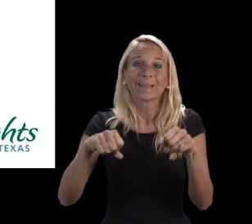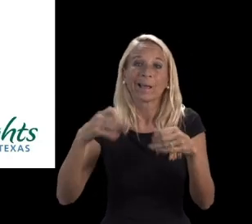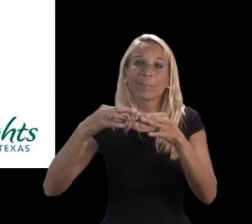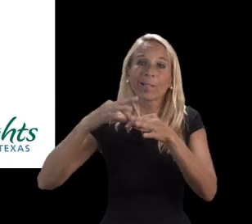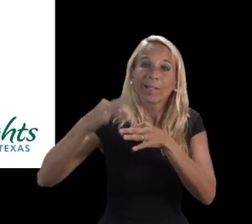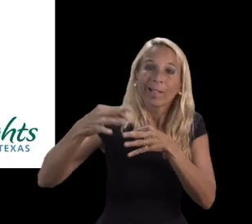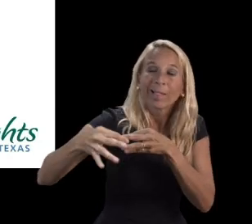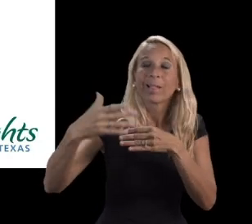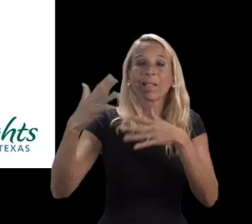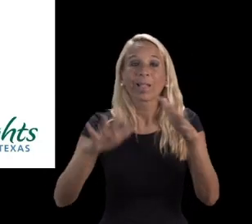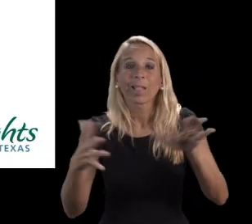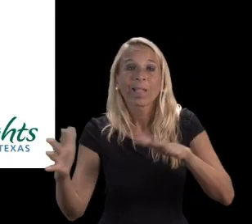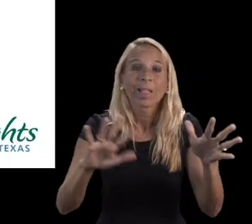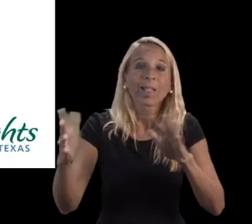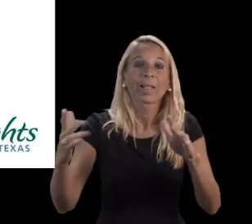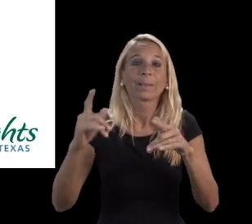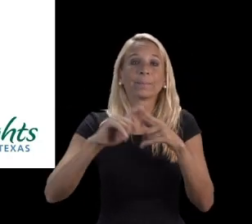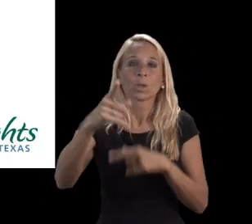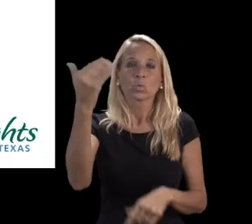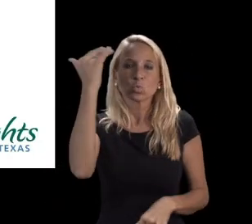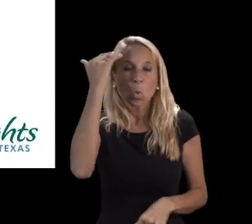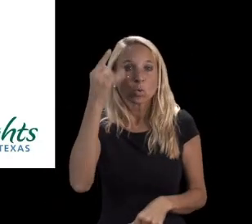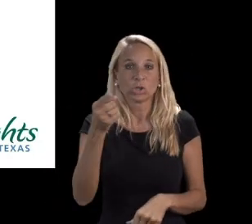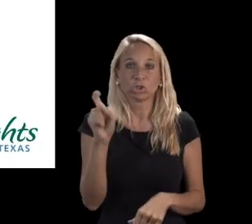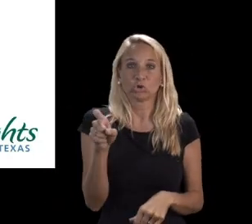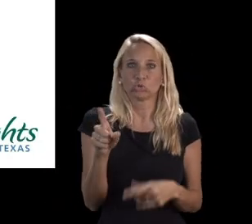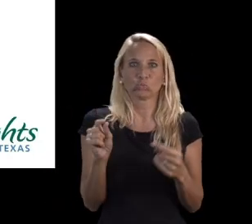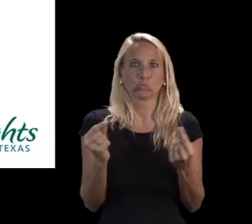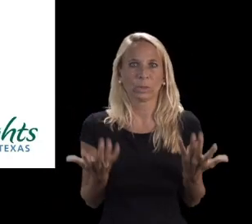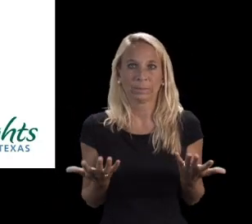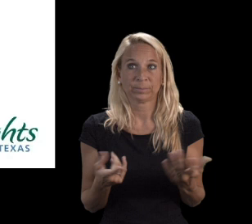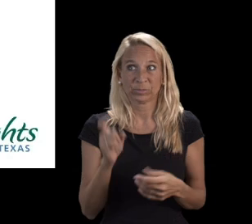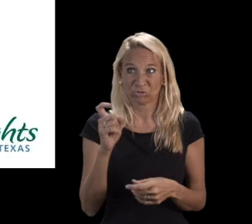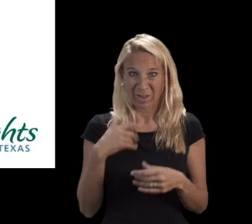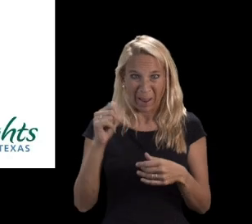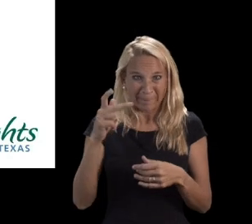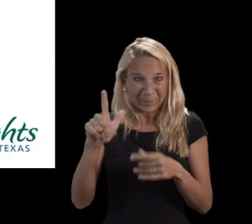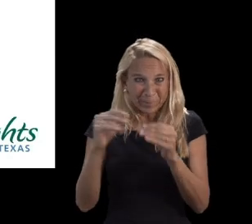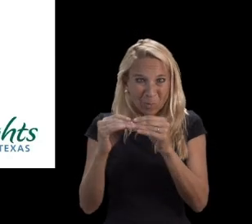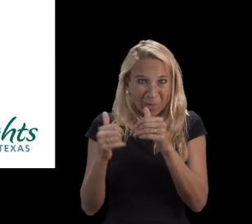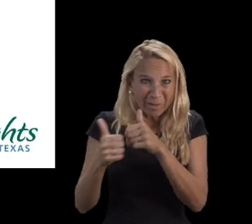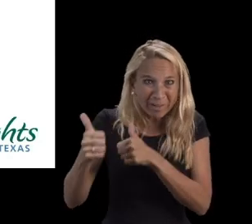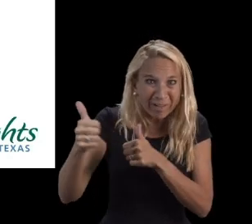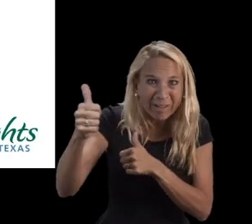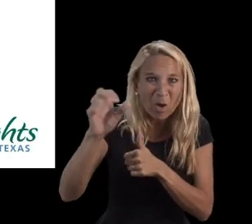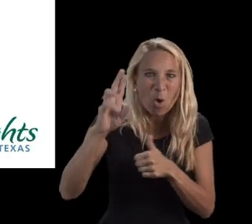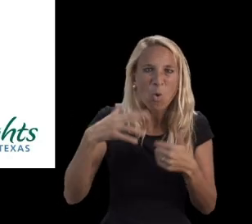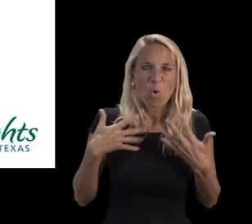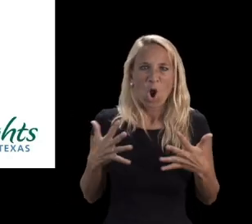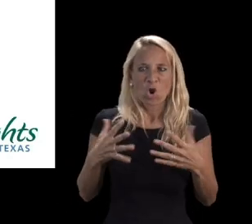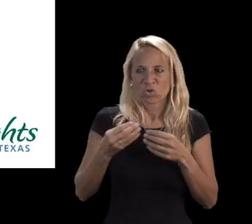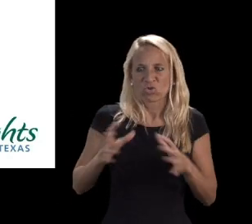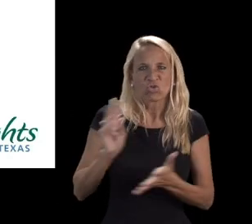I don't know if I should do this, should I appeal further? I've already kind of lost on the secondary appeal.